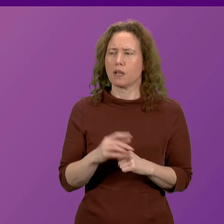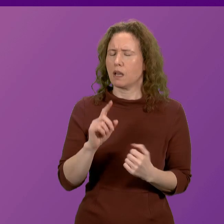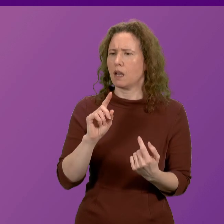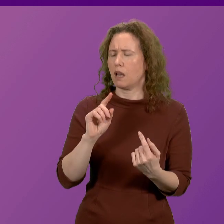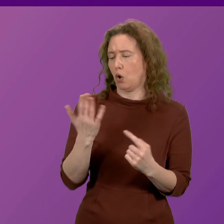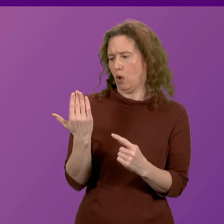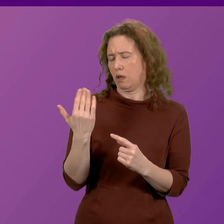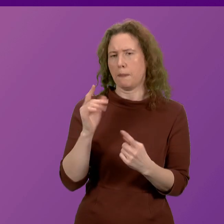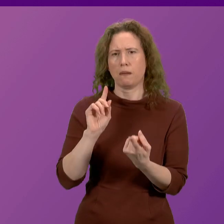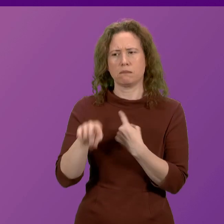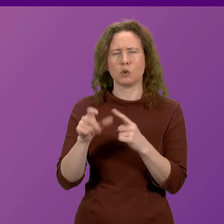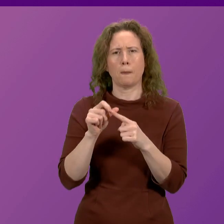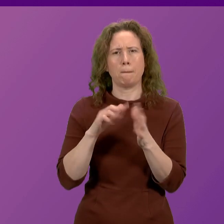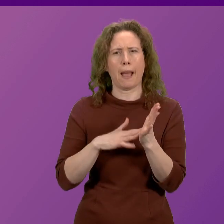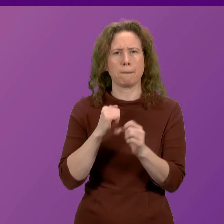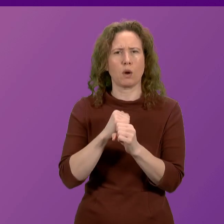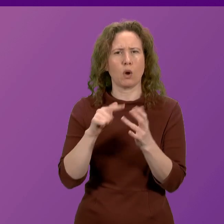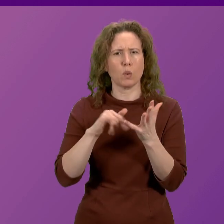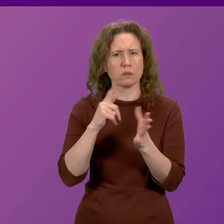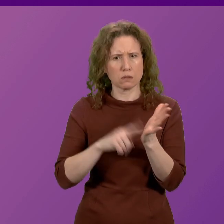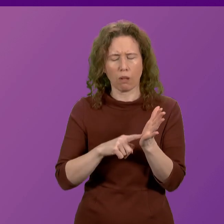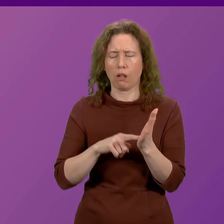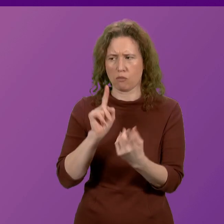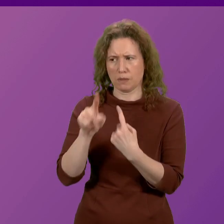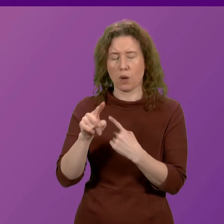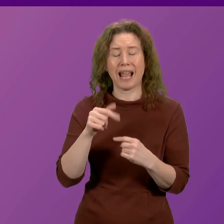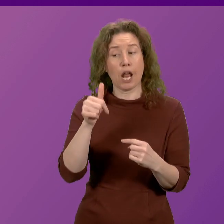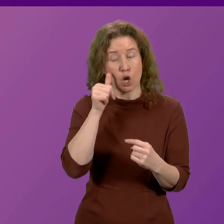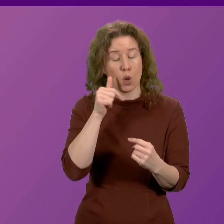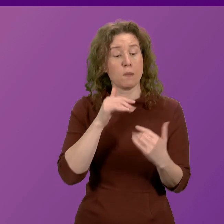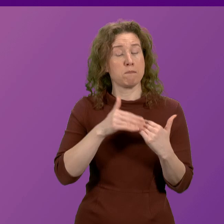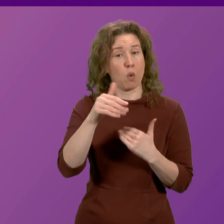Pam Gosal the other week, although there is an increase in the recording of domestic abuse, it is